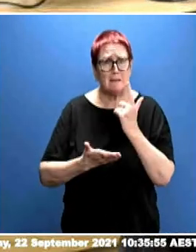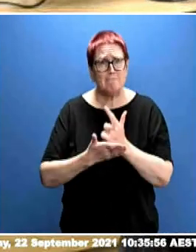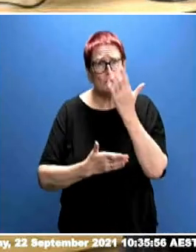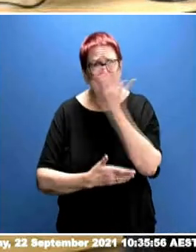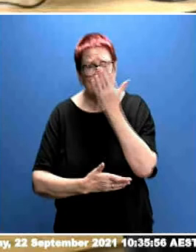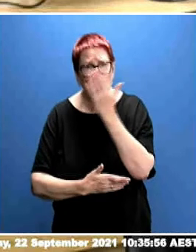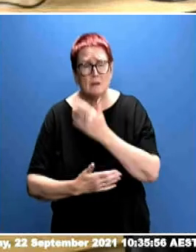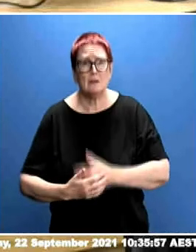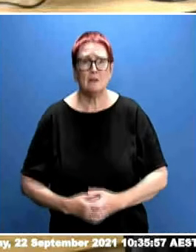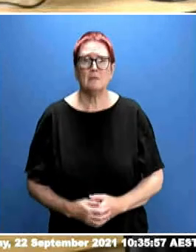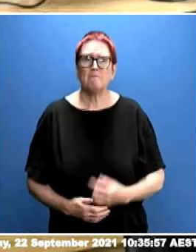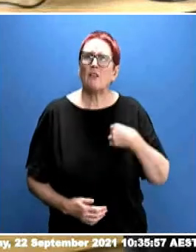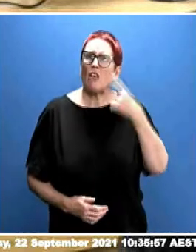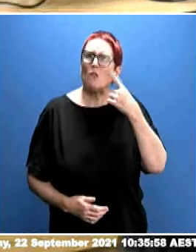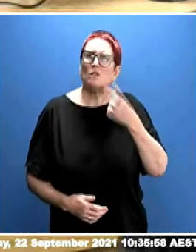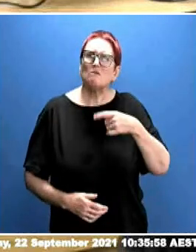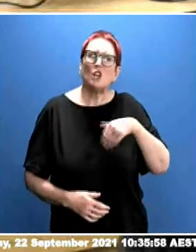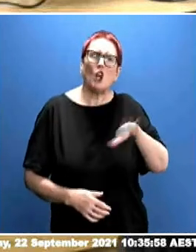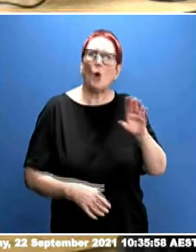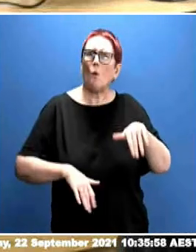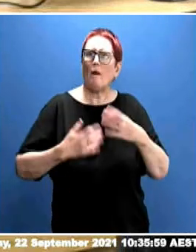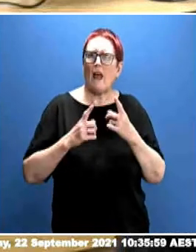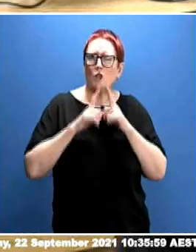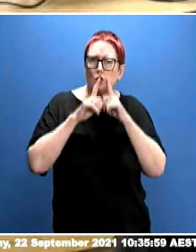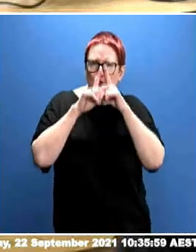So I decided to take her to school without the tube in, thinking the nurse